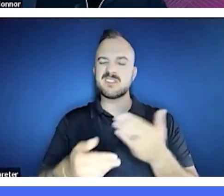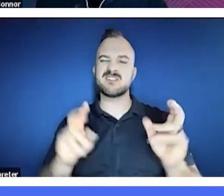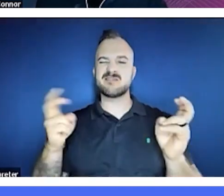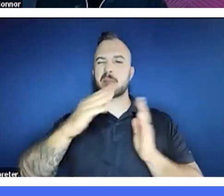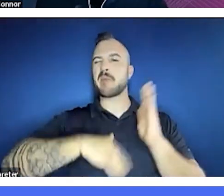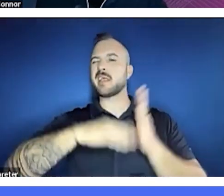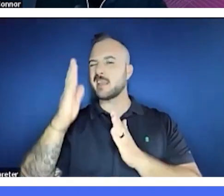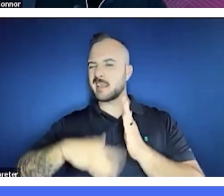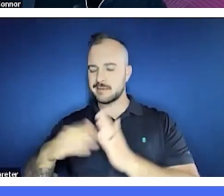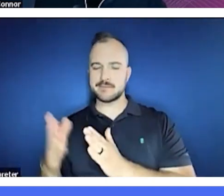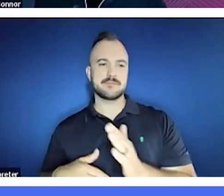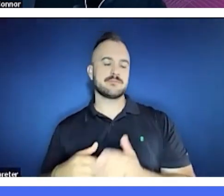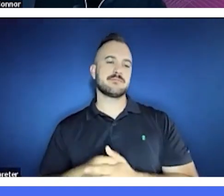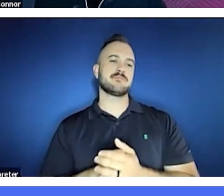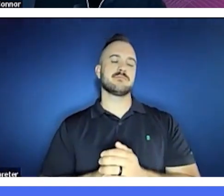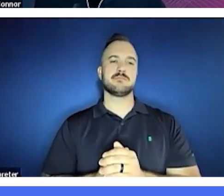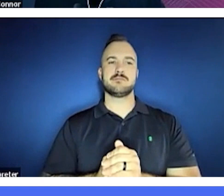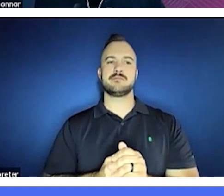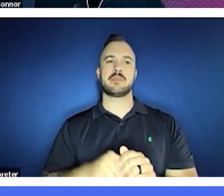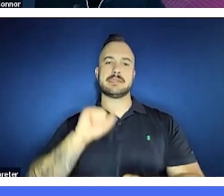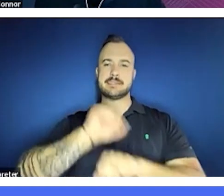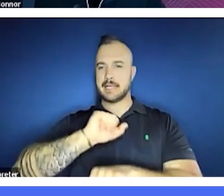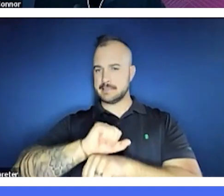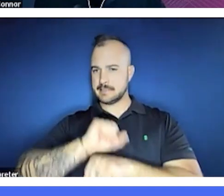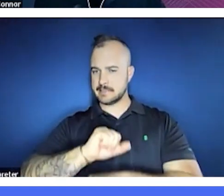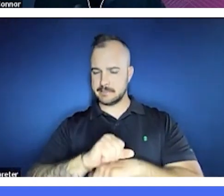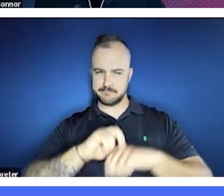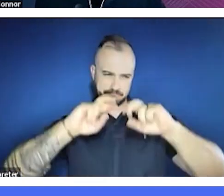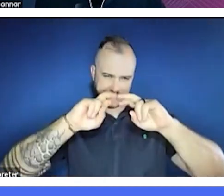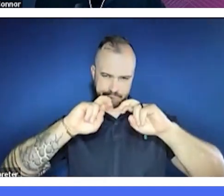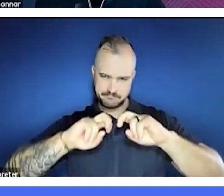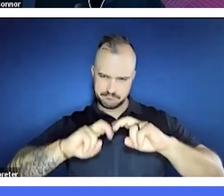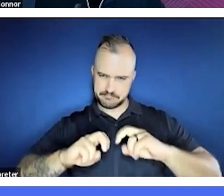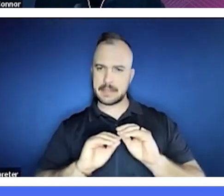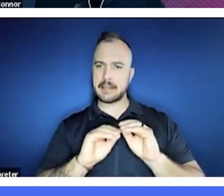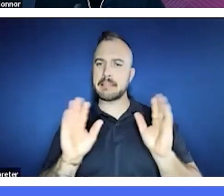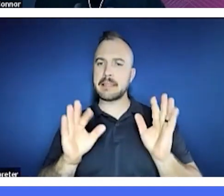Let's break down tasks and let's give very clear instructions and cues.